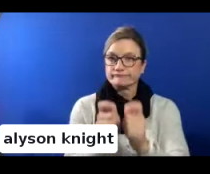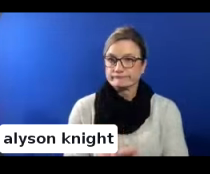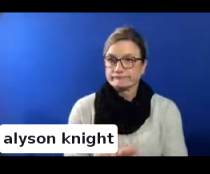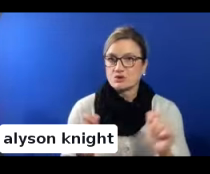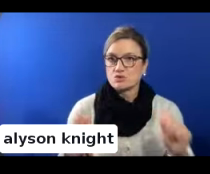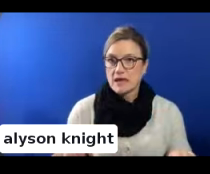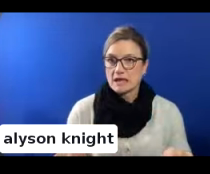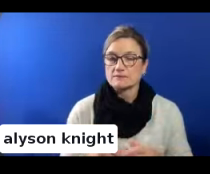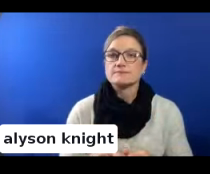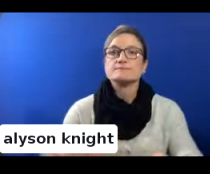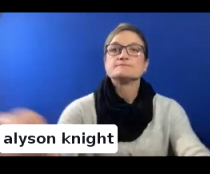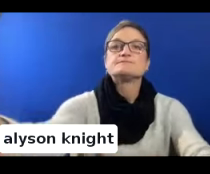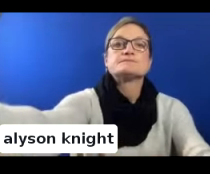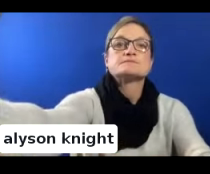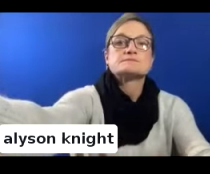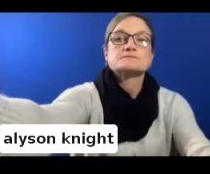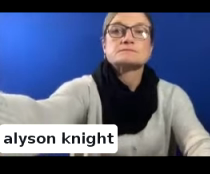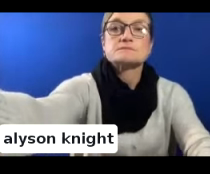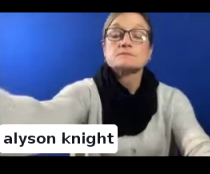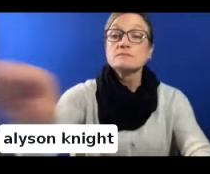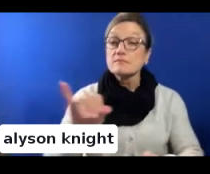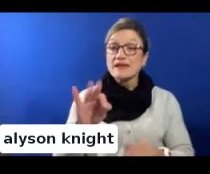Once I receive the report, if everything is okay and